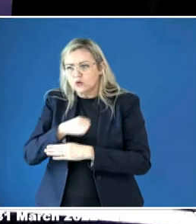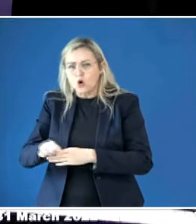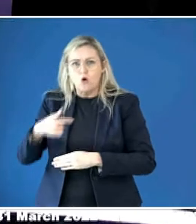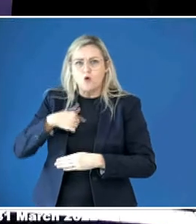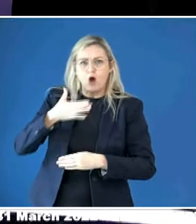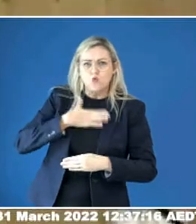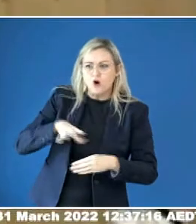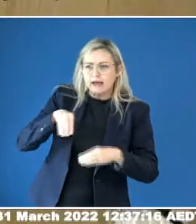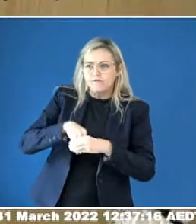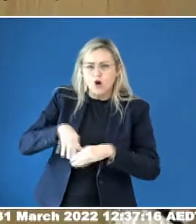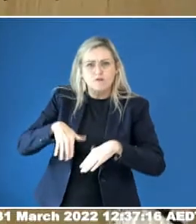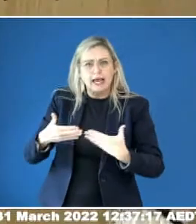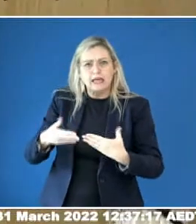Absolutely.